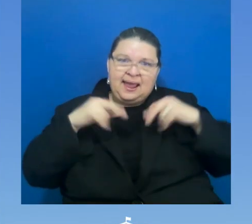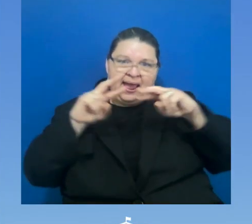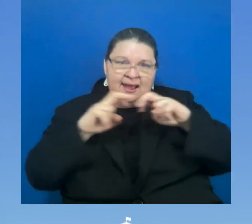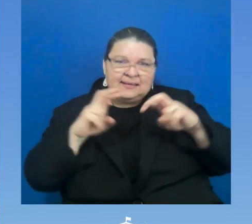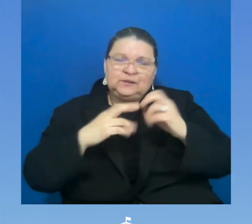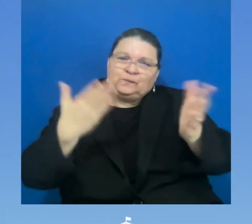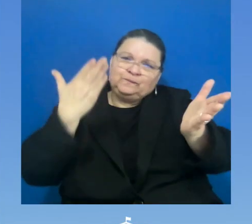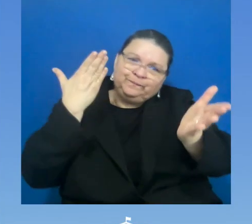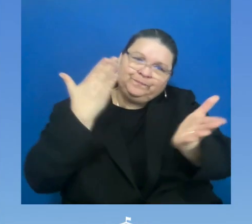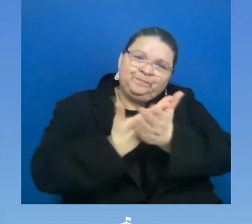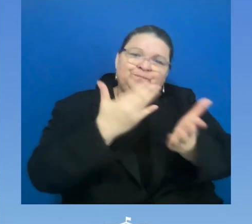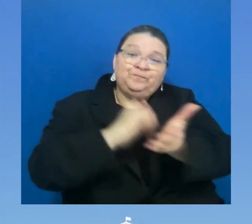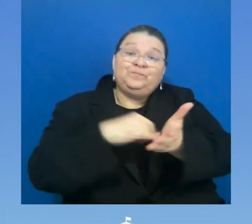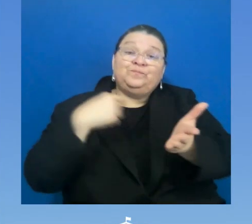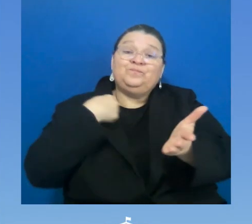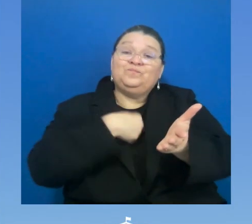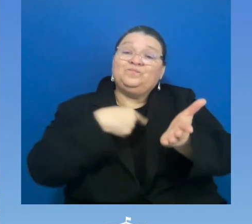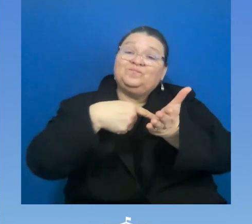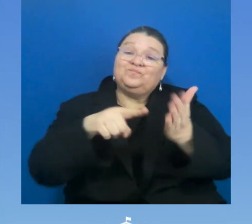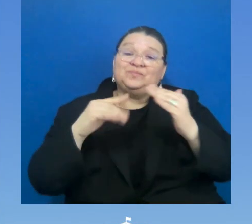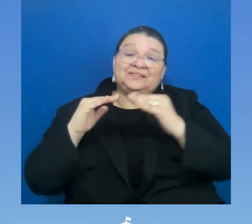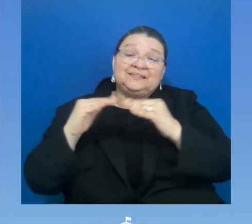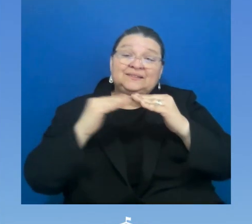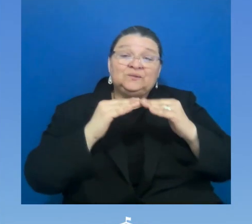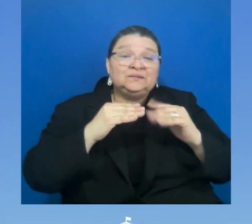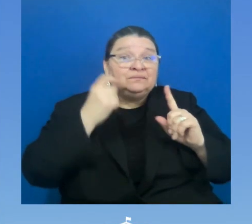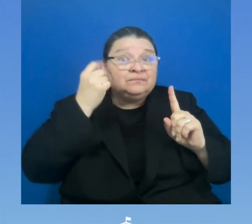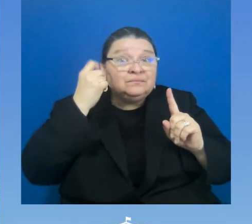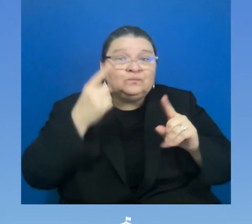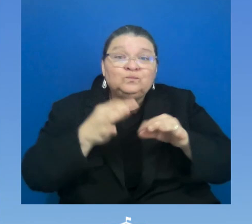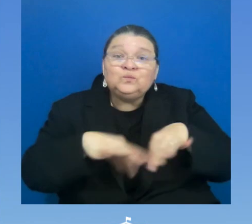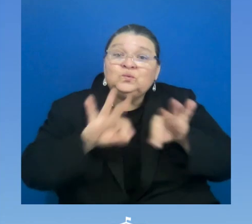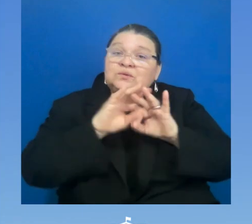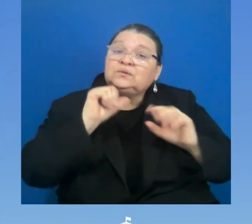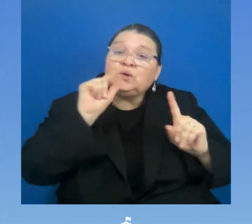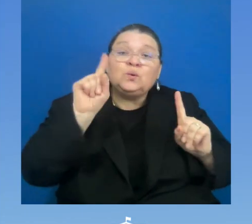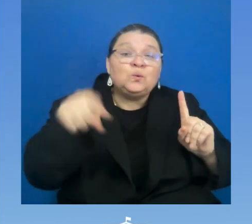as much as the women in the company. You know, employees today want to work for a values